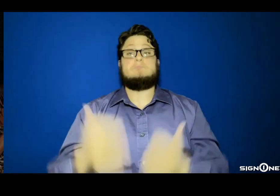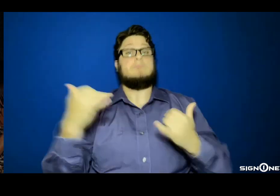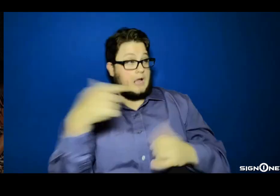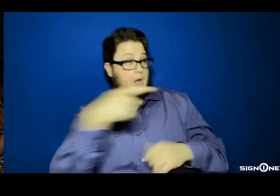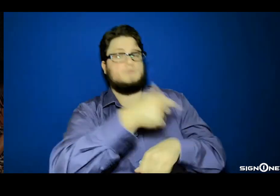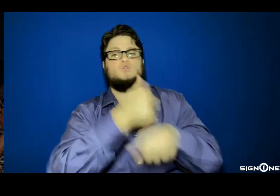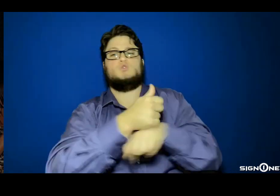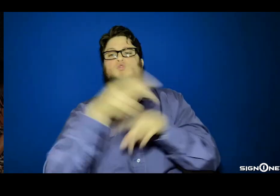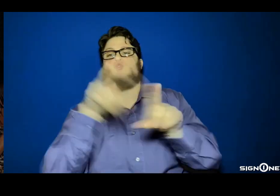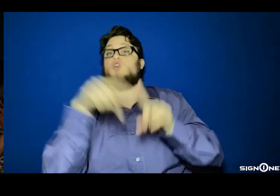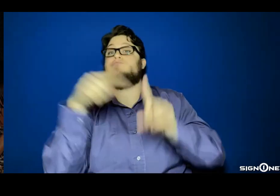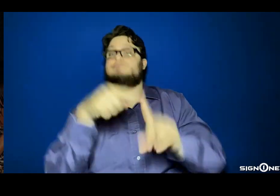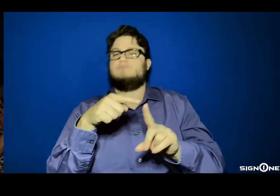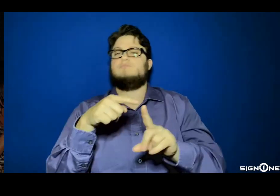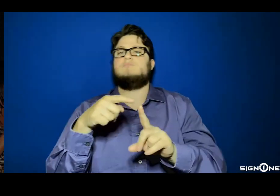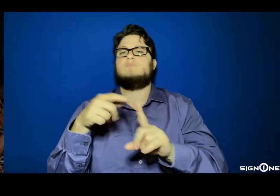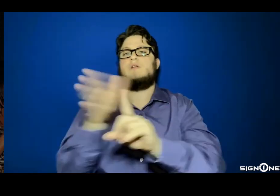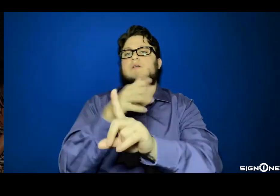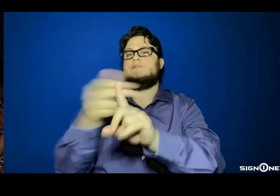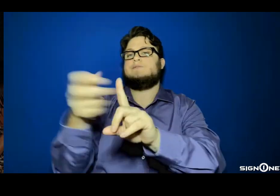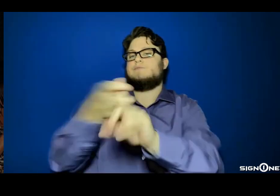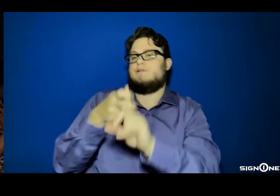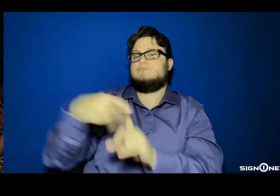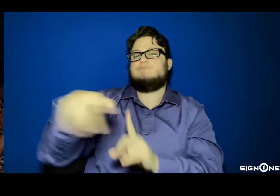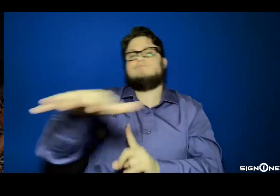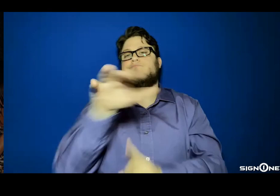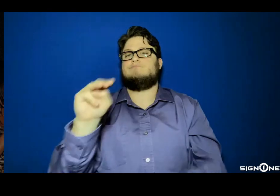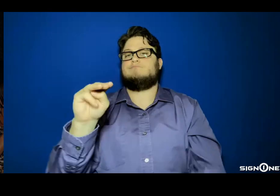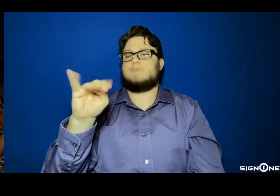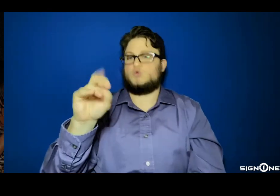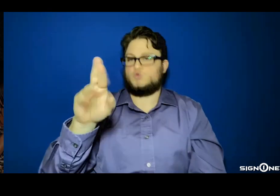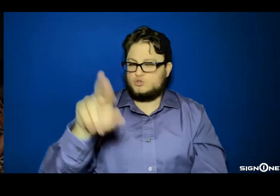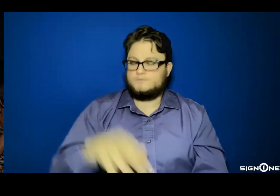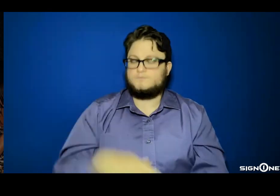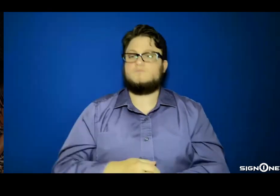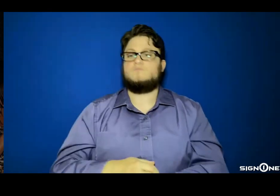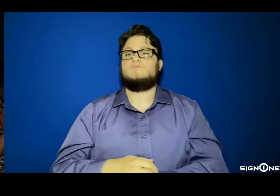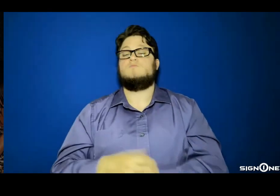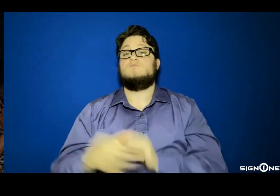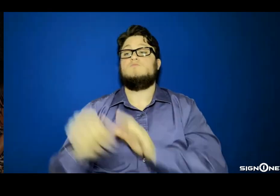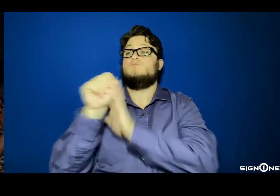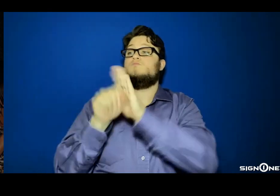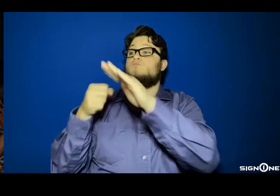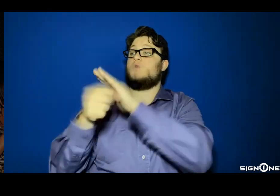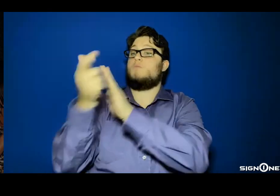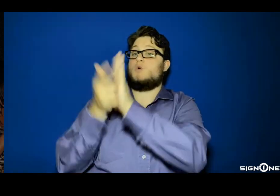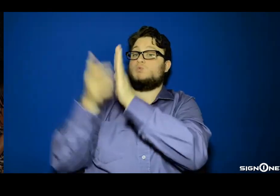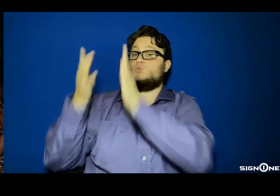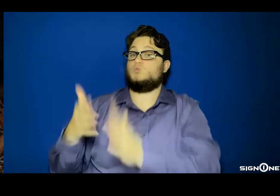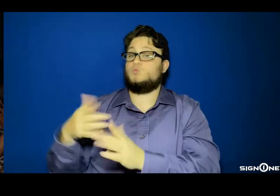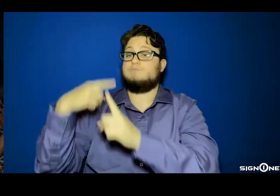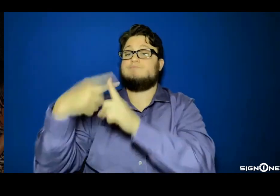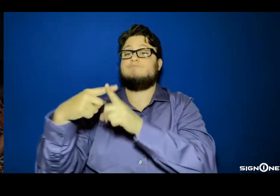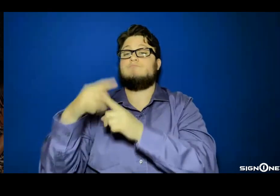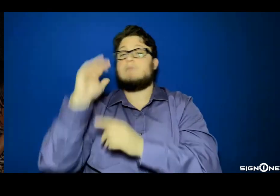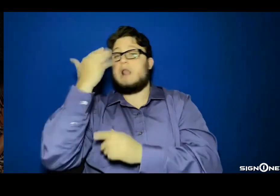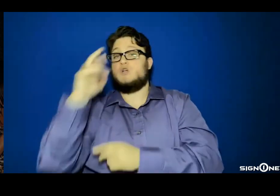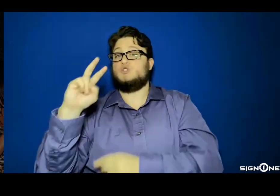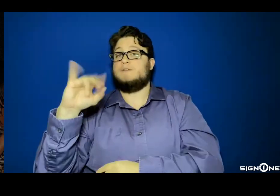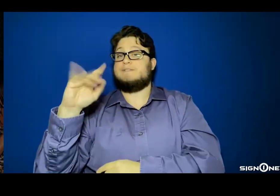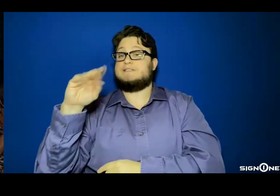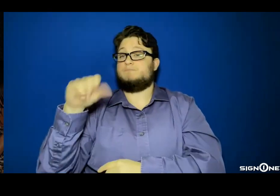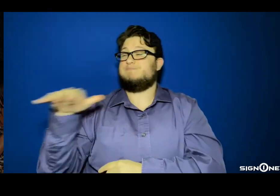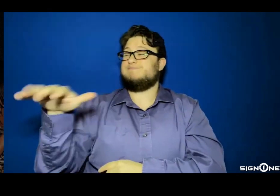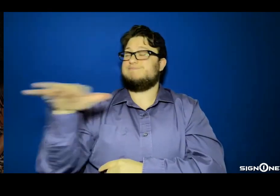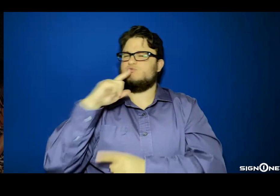Now that she's been charged with enticement of minors, prosecutors and alleged victims